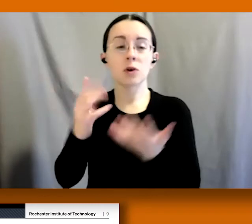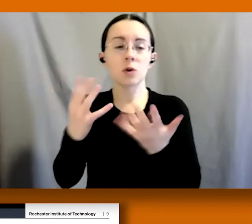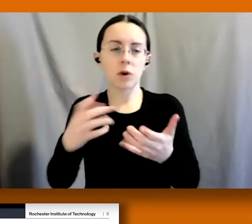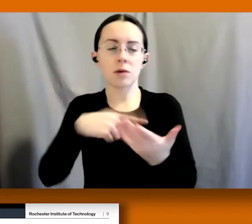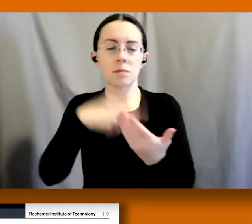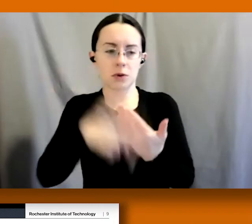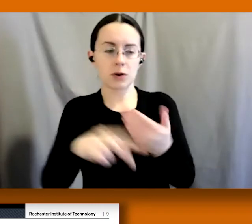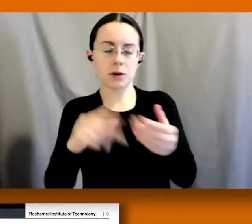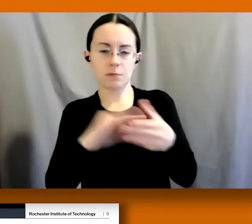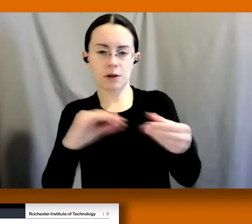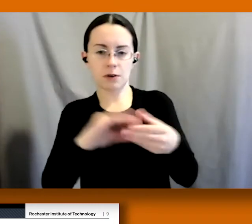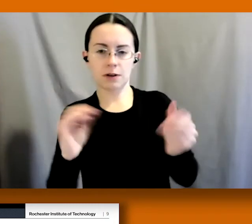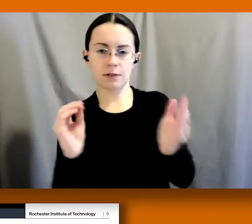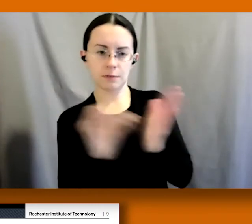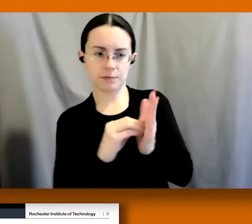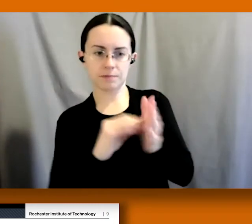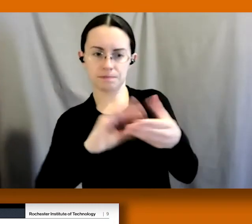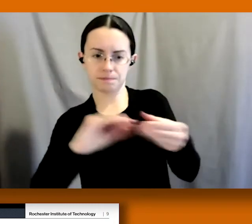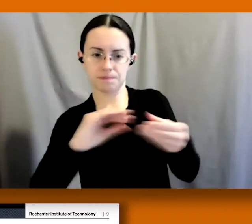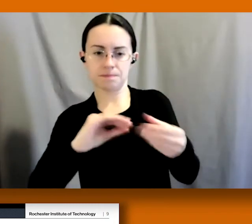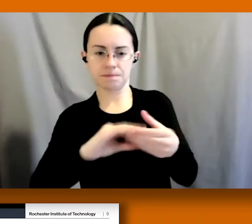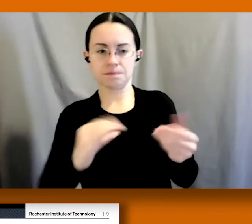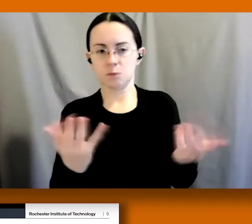if it's a main component of your budget.